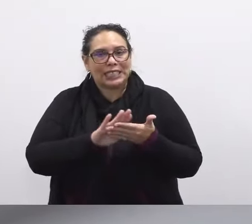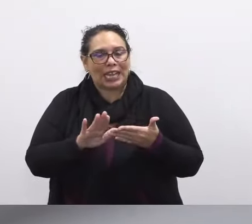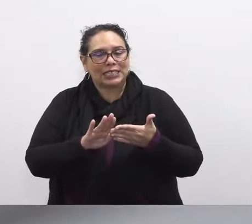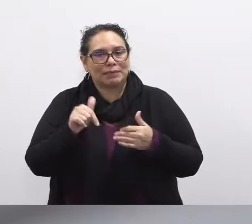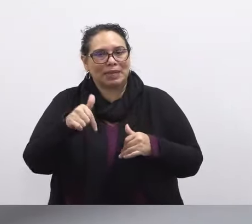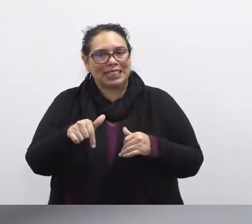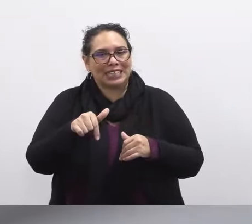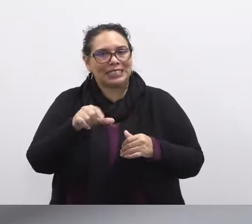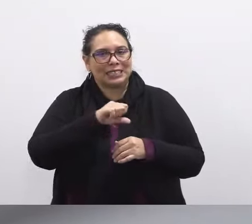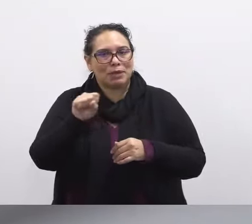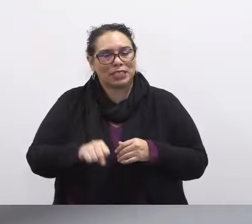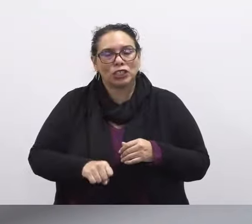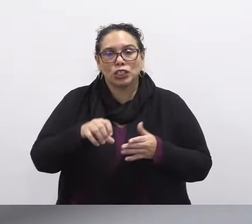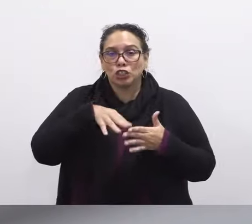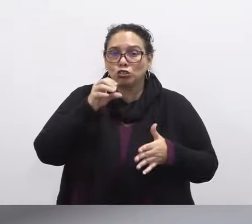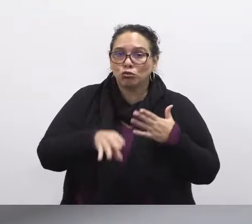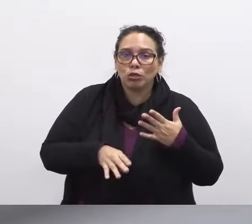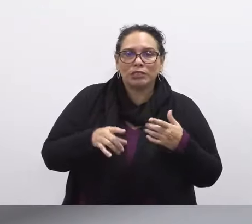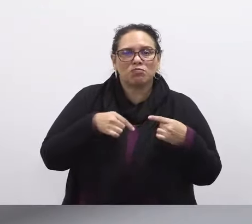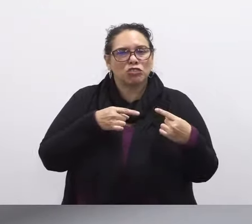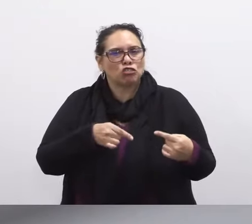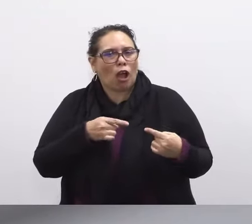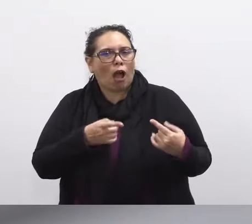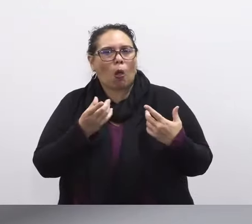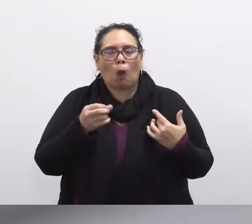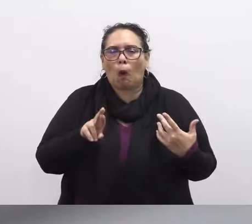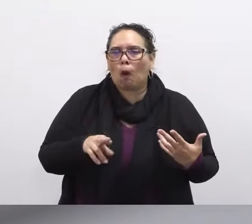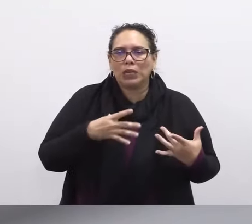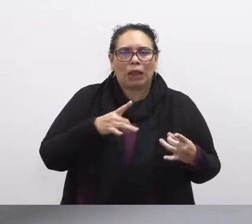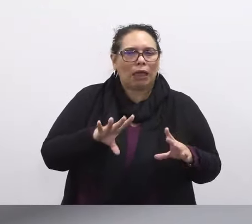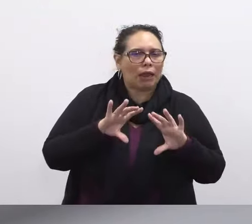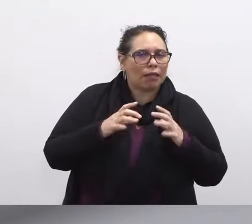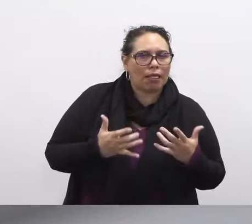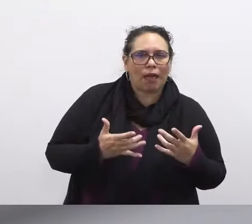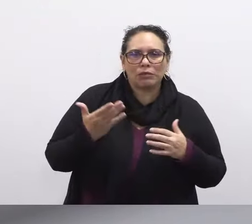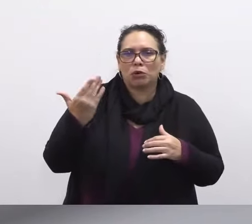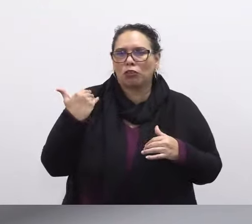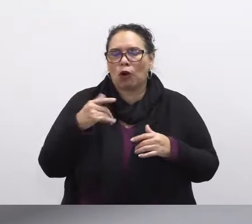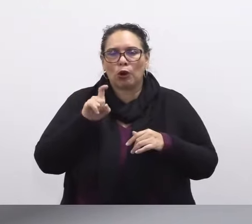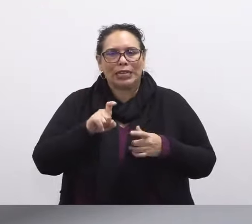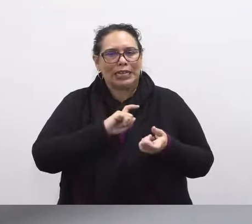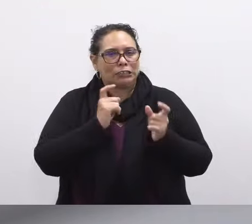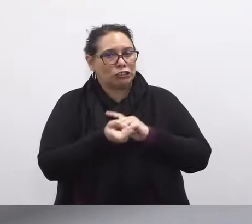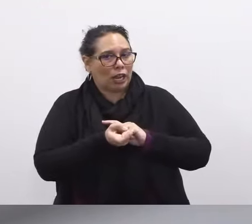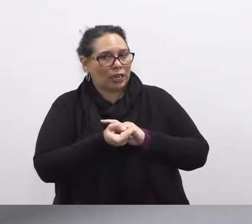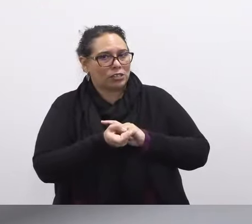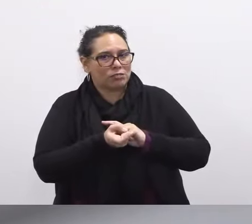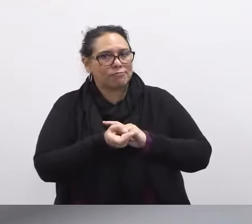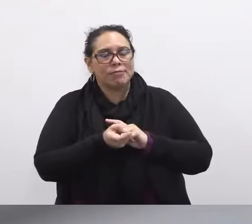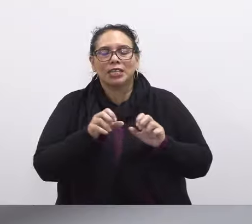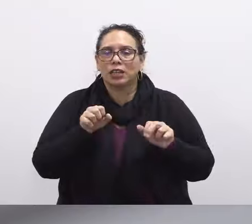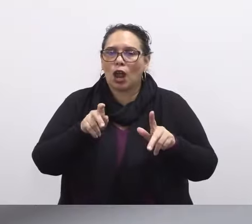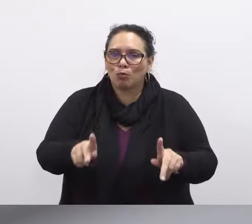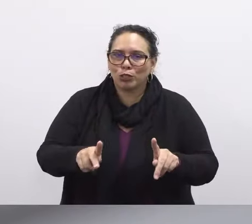that students who either have struggled or just didn't like a class that they were in or needed a change. It is an opportunity for a fresh start.